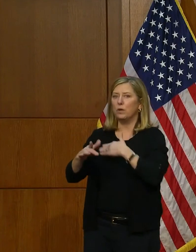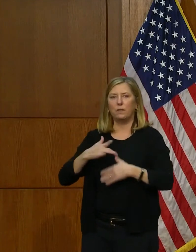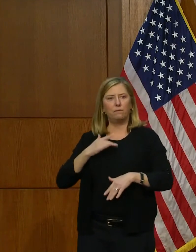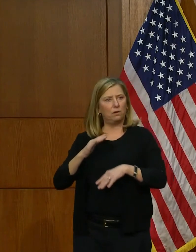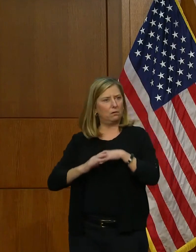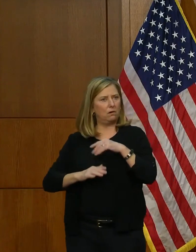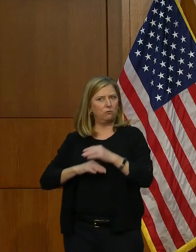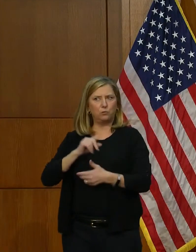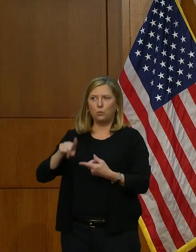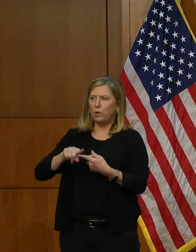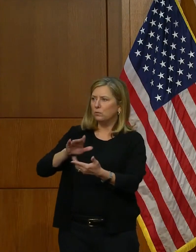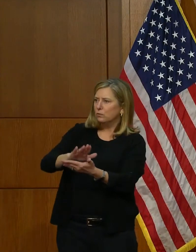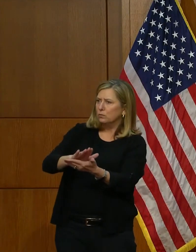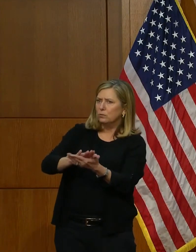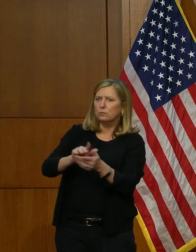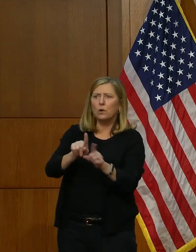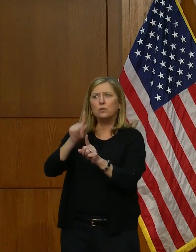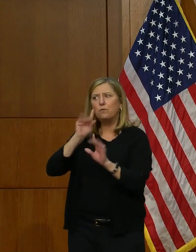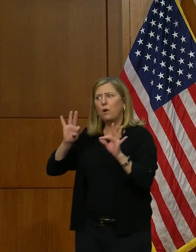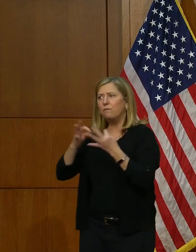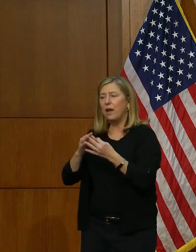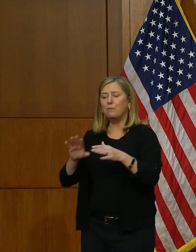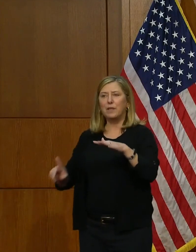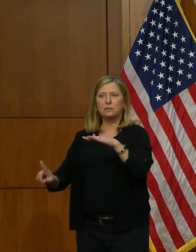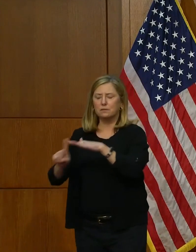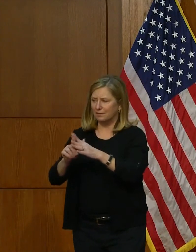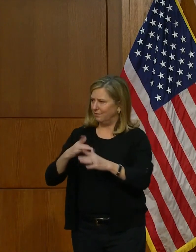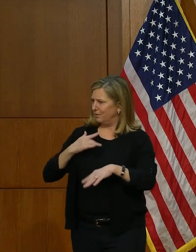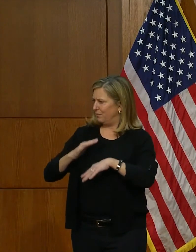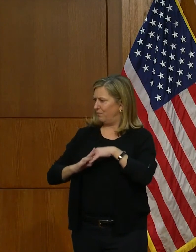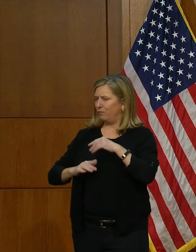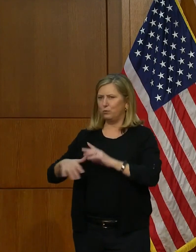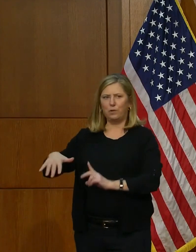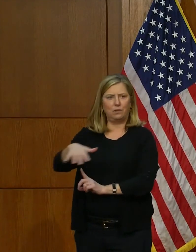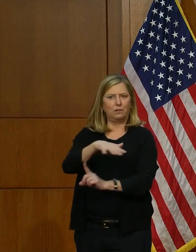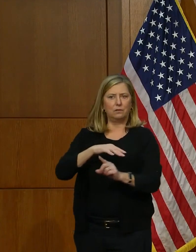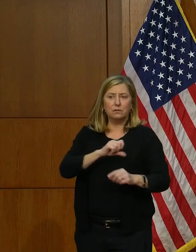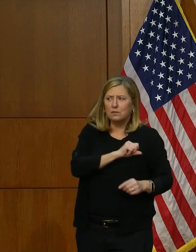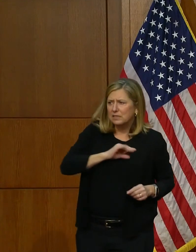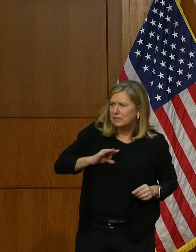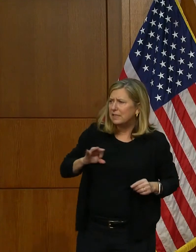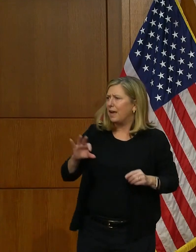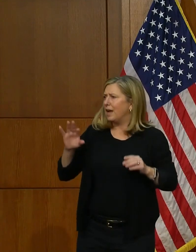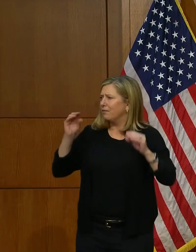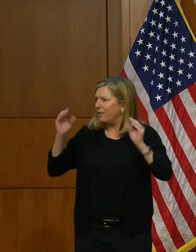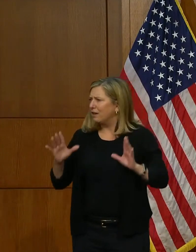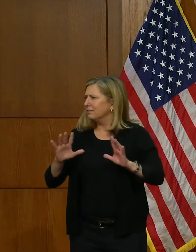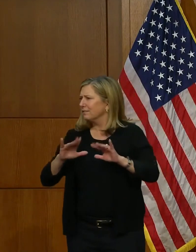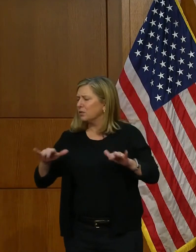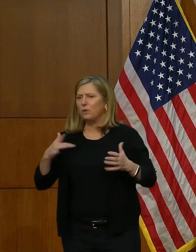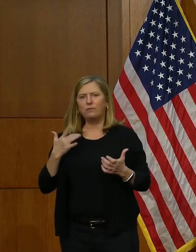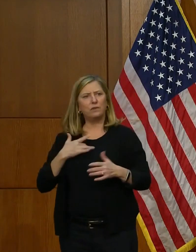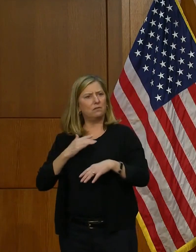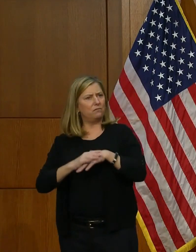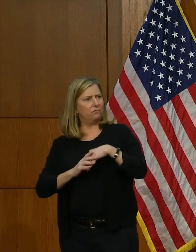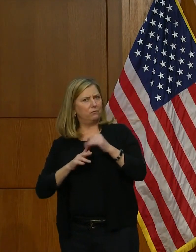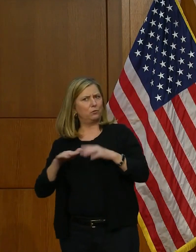TO BE WELCOMING AND FOR PEOPLE TO FEEL COMFORTABLE WHEN THEY GO TO SCHOOL THERE AND FOR THEIR FAMILIES TO FEEL